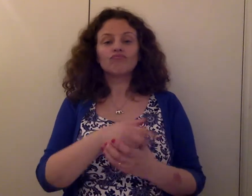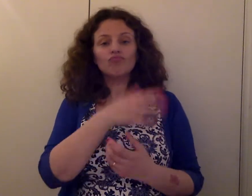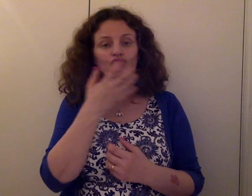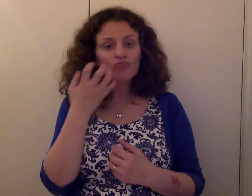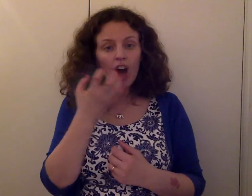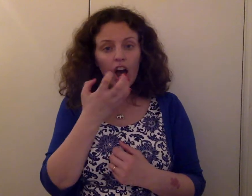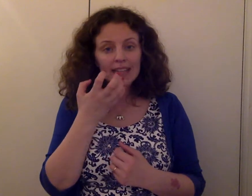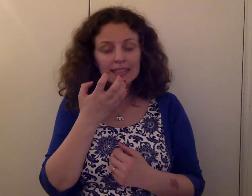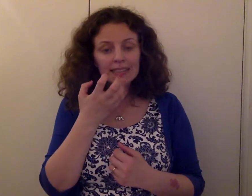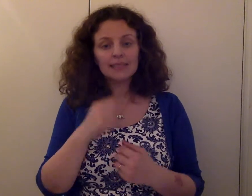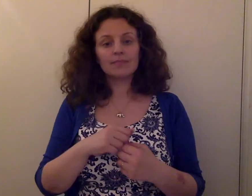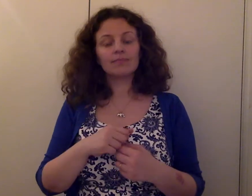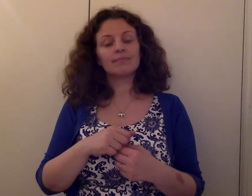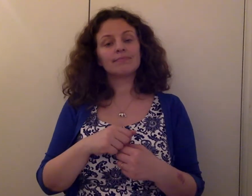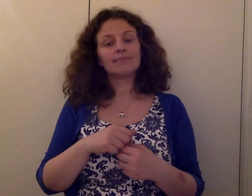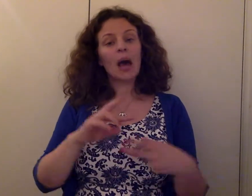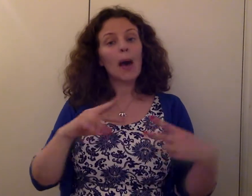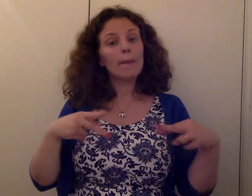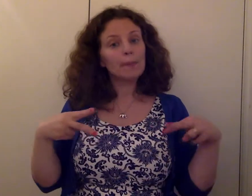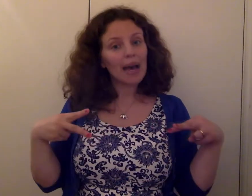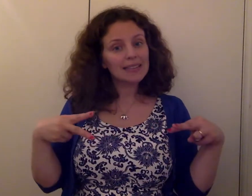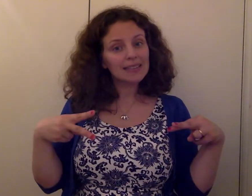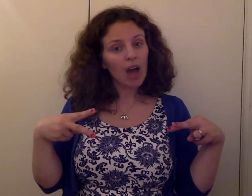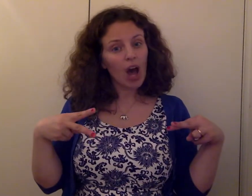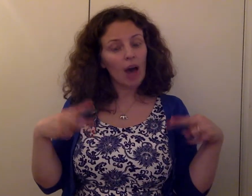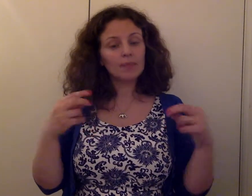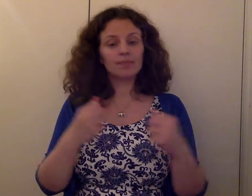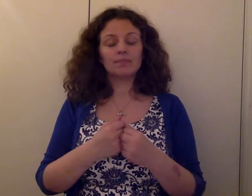Rice Pasta